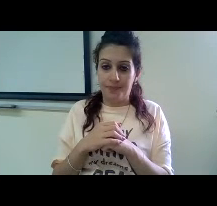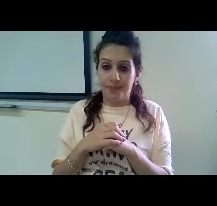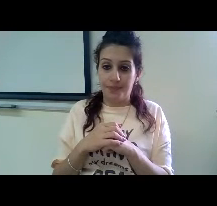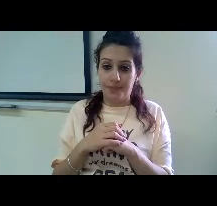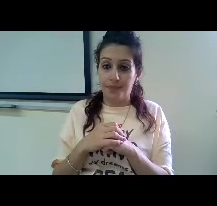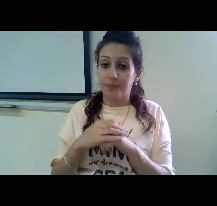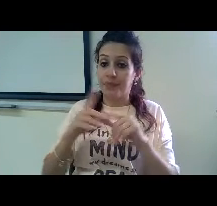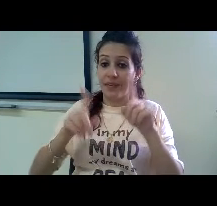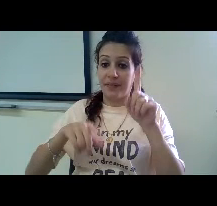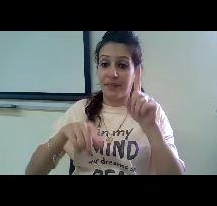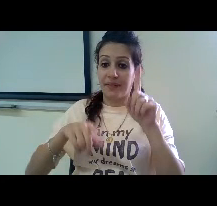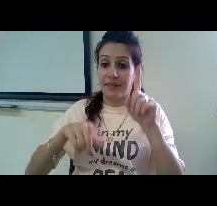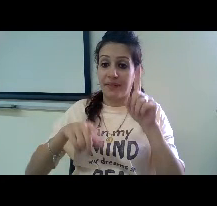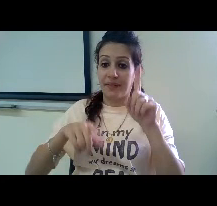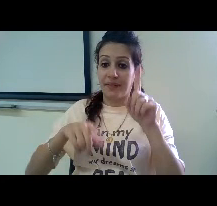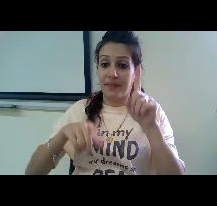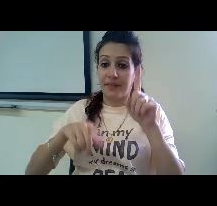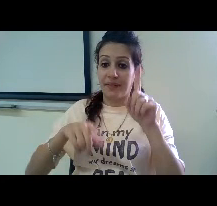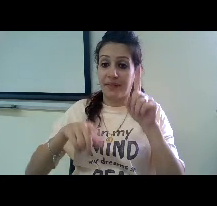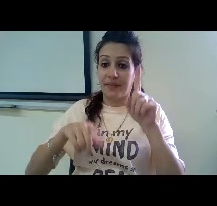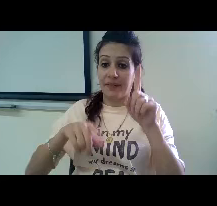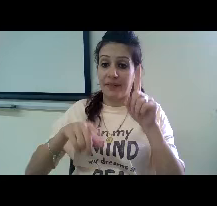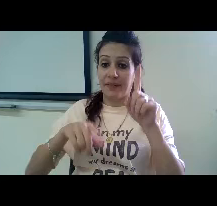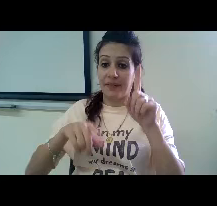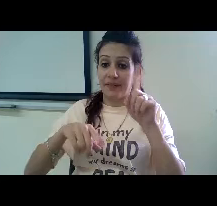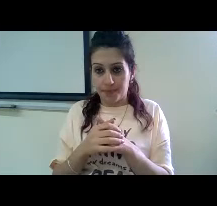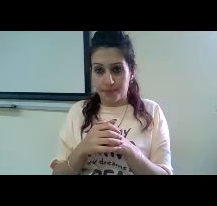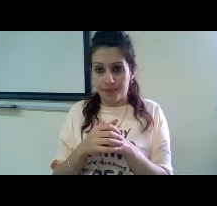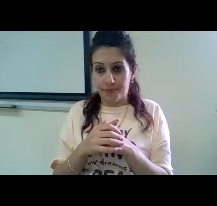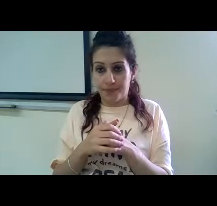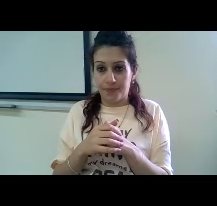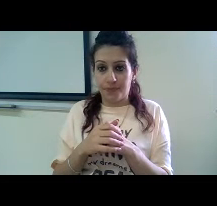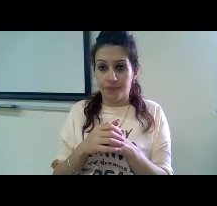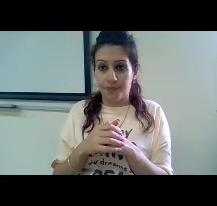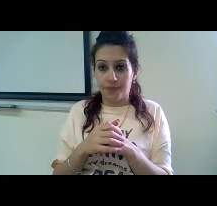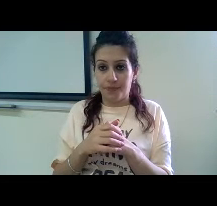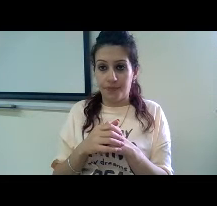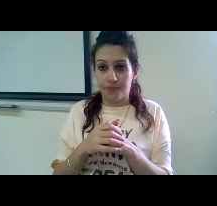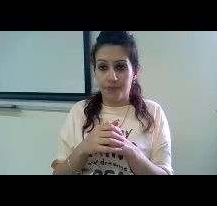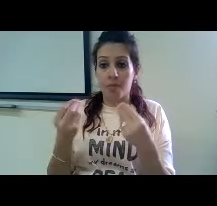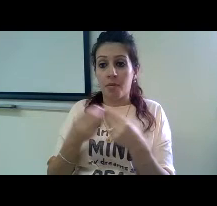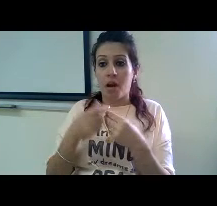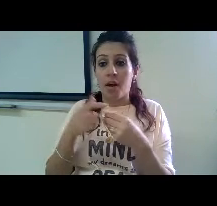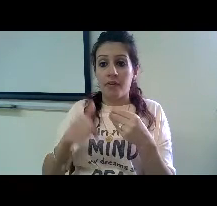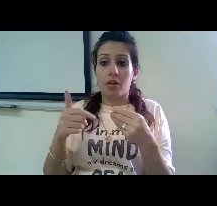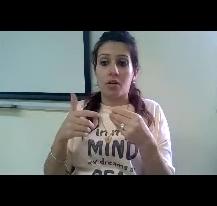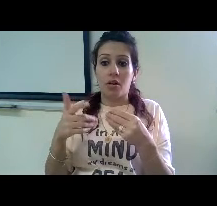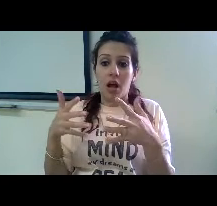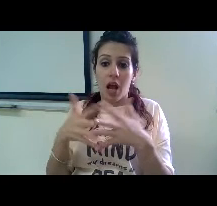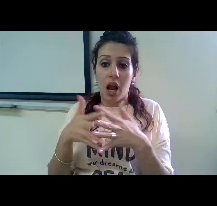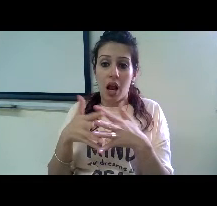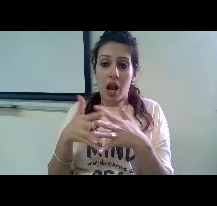So not for continuing with corona, not for another emergency, but for normal times.